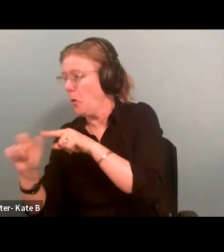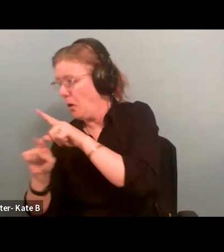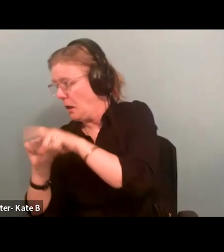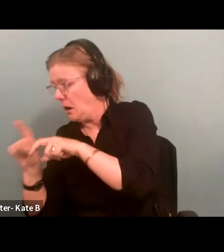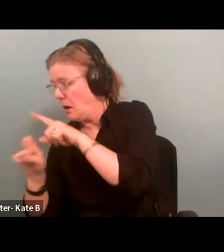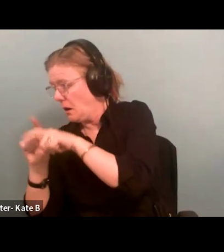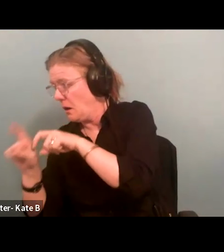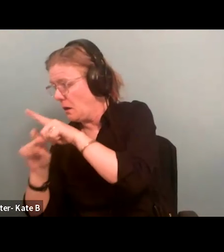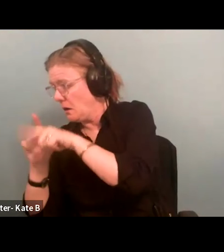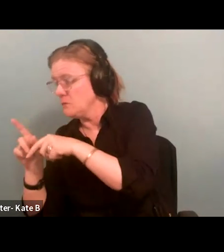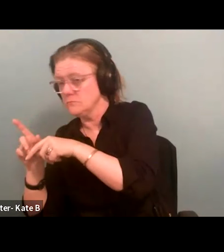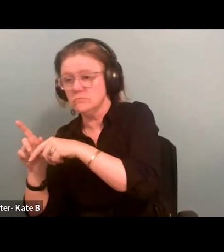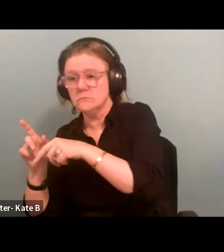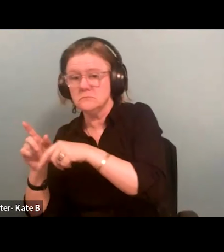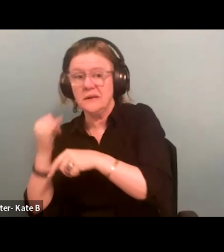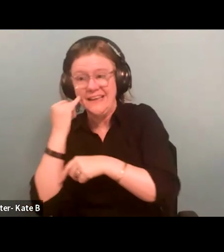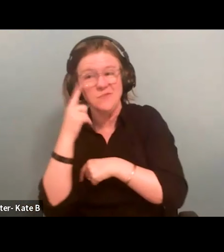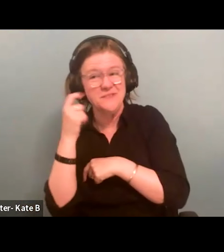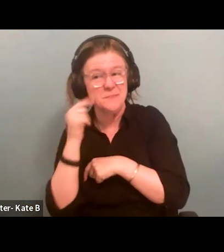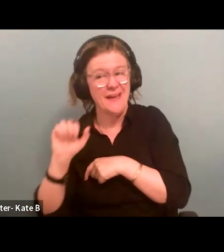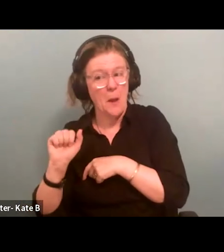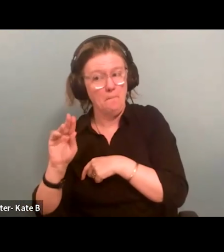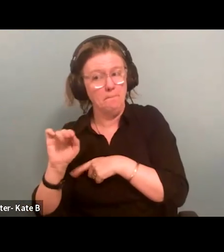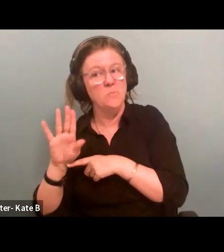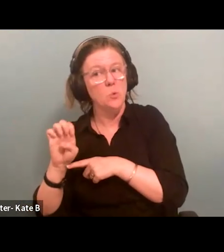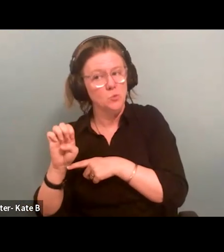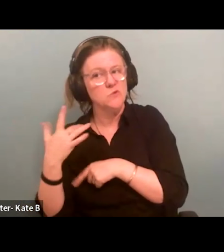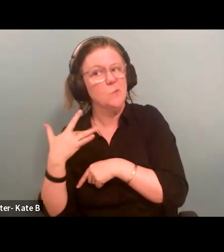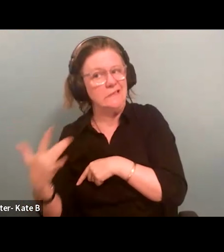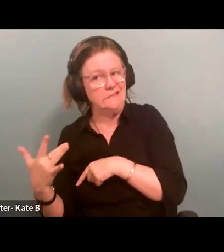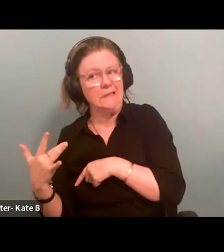Especially in cases of abuse, that's usually well-documented.